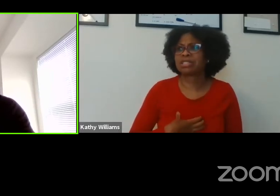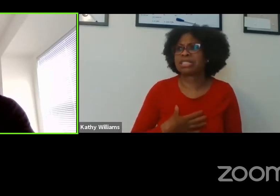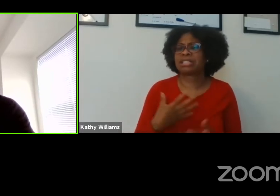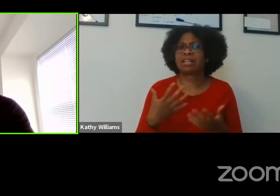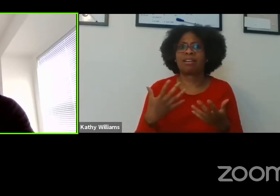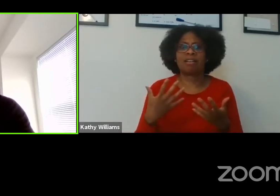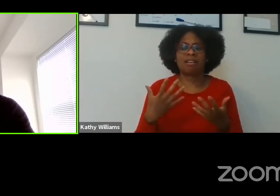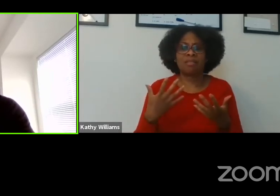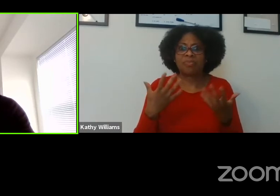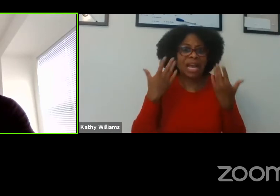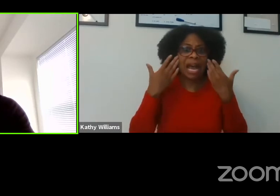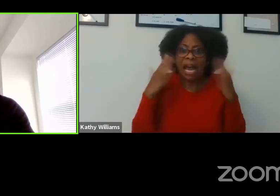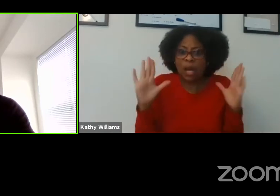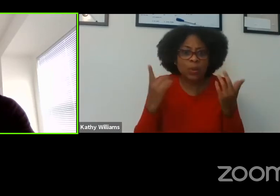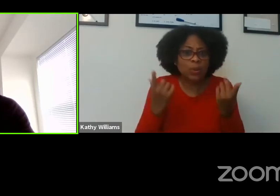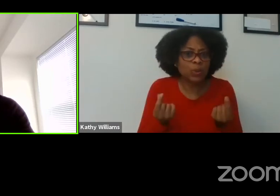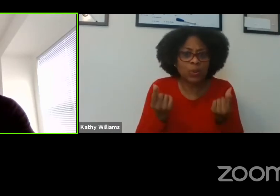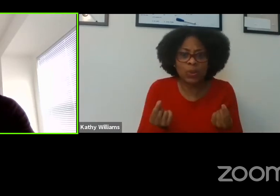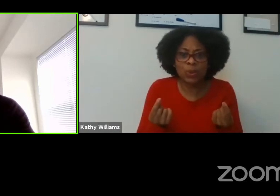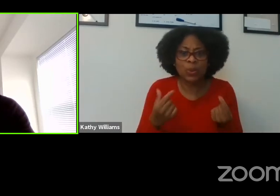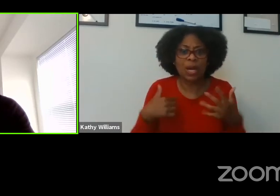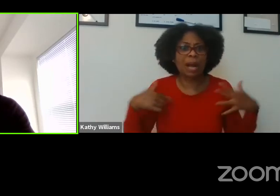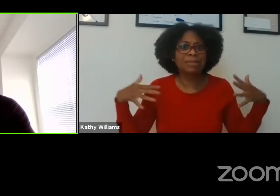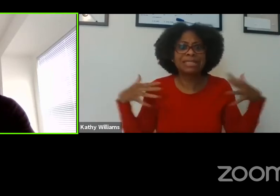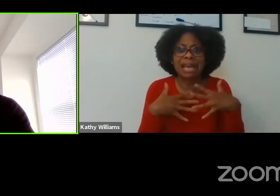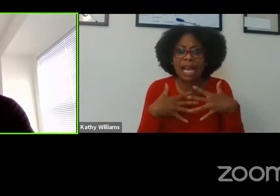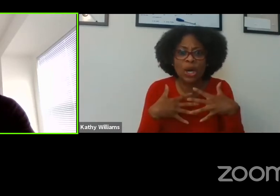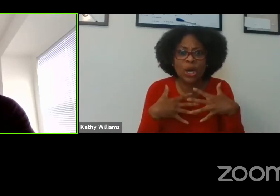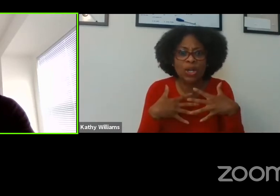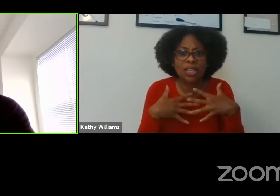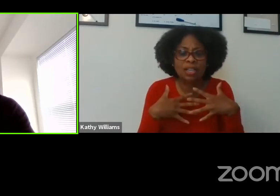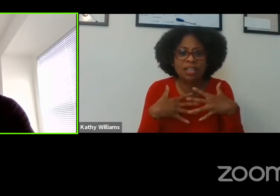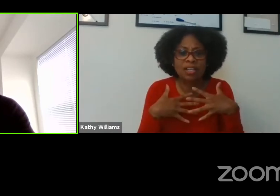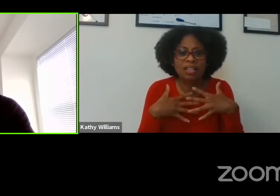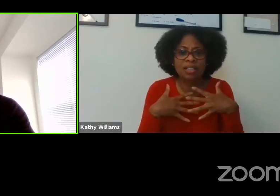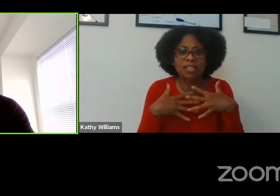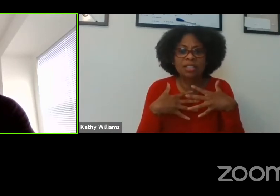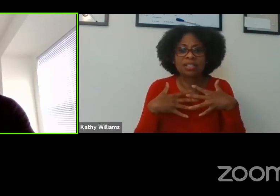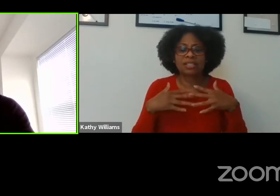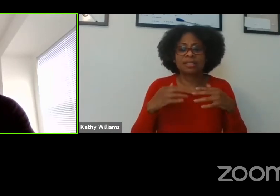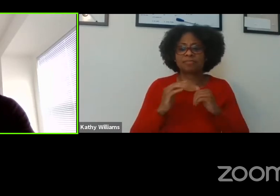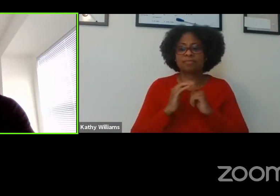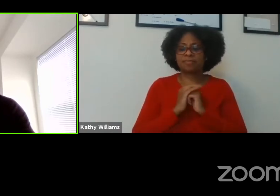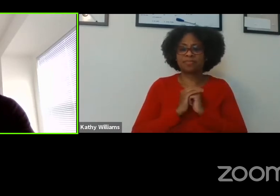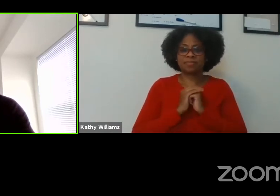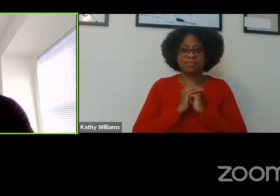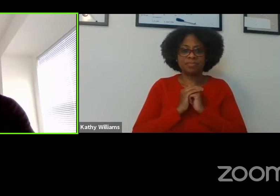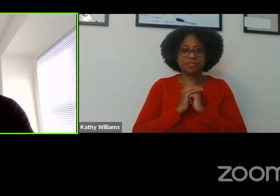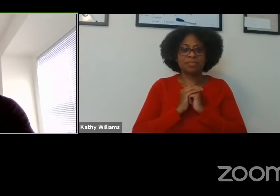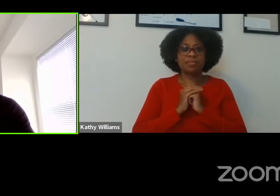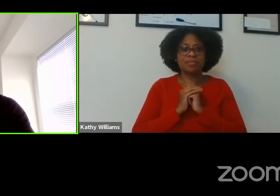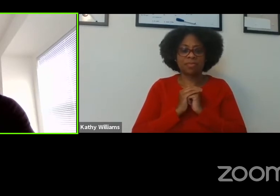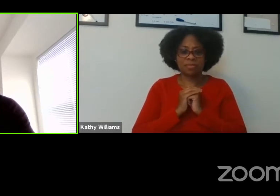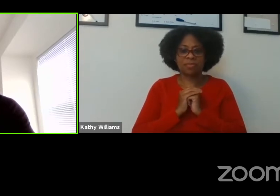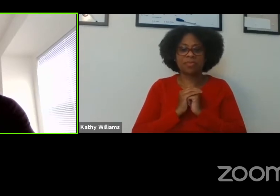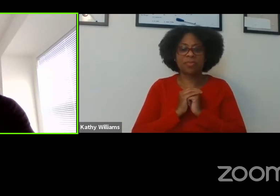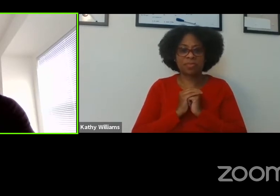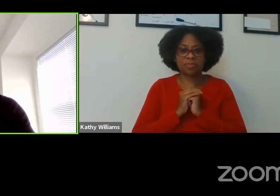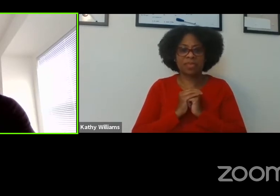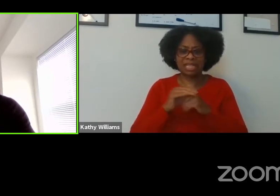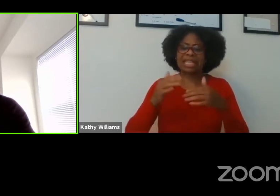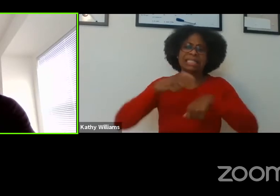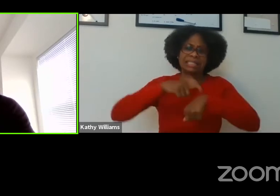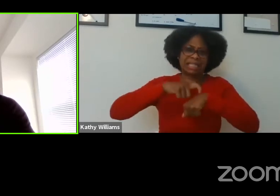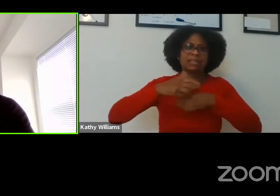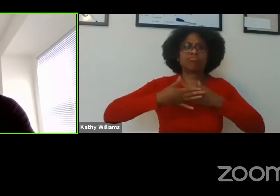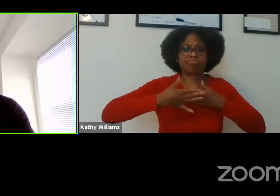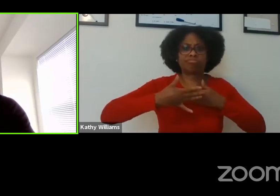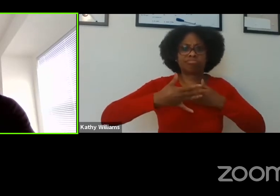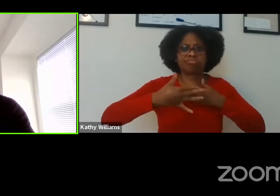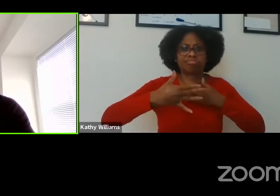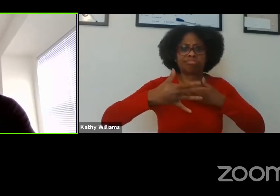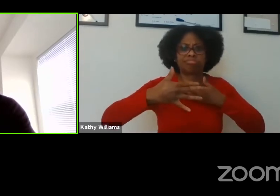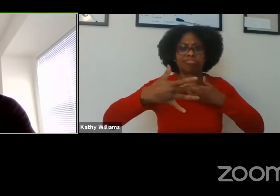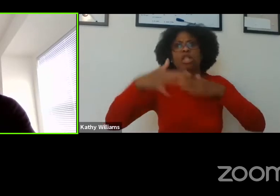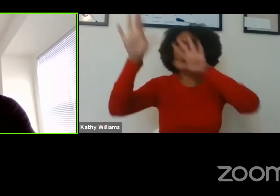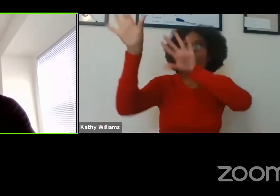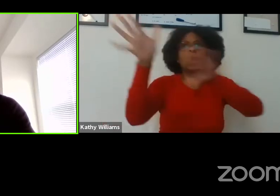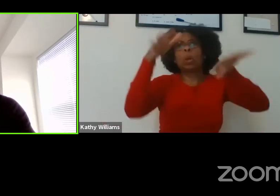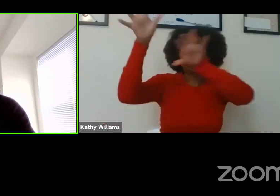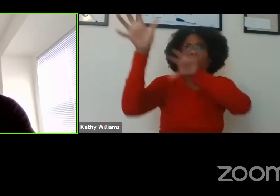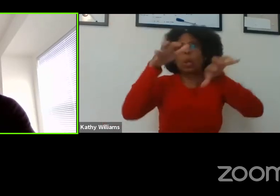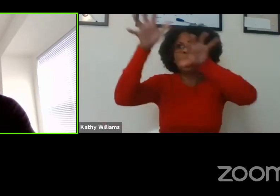I